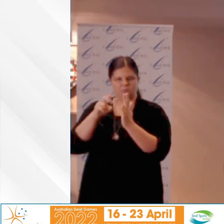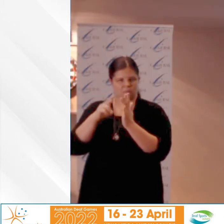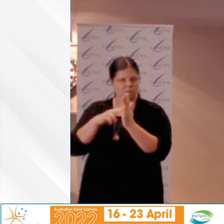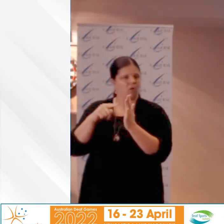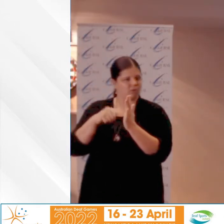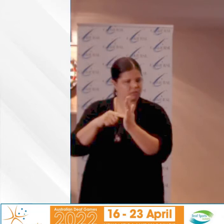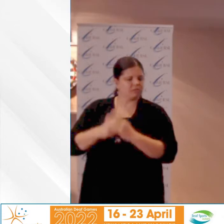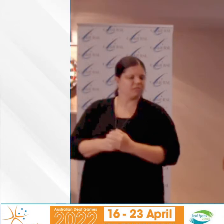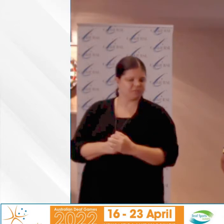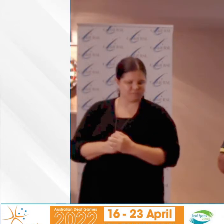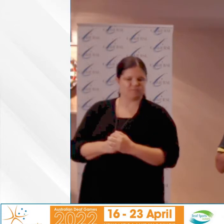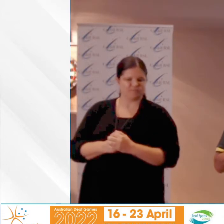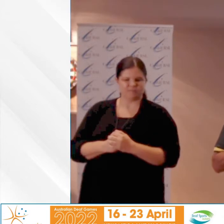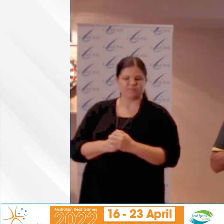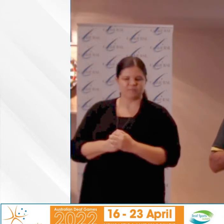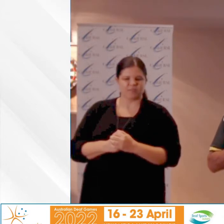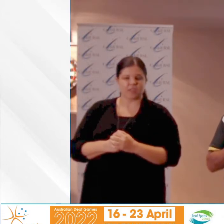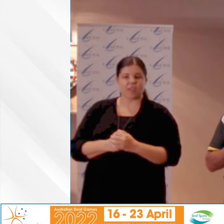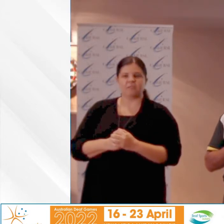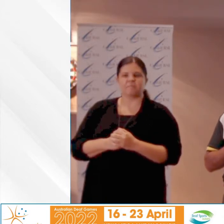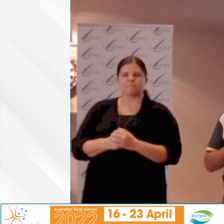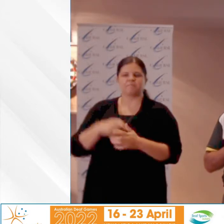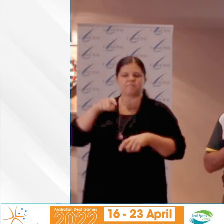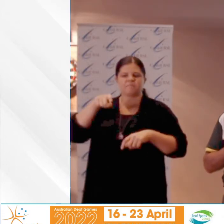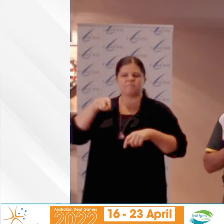mountain bike is at a Awaba